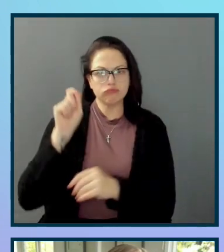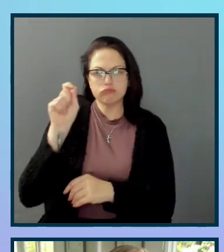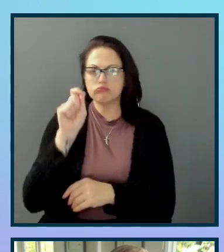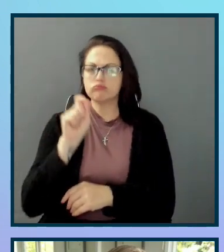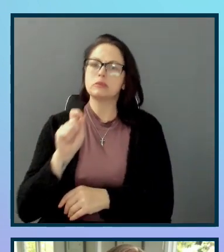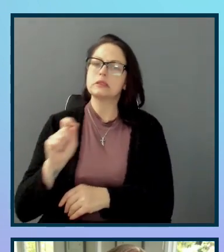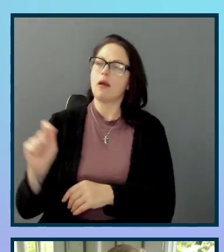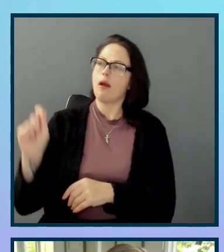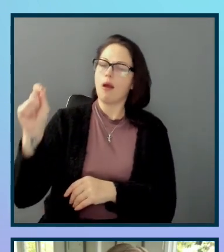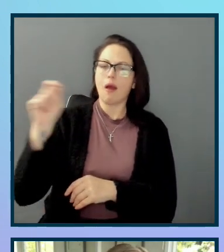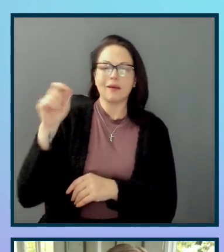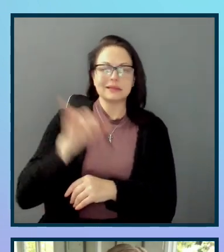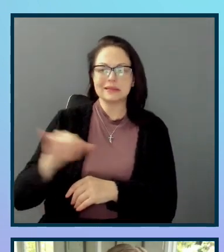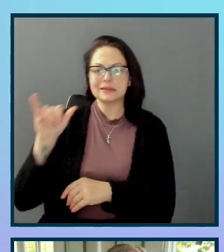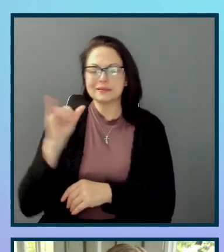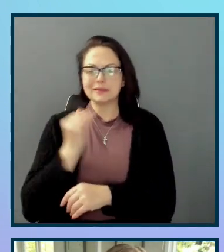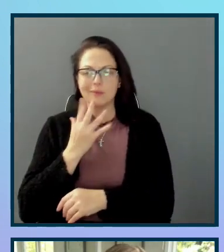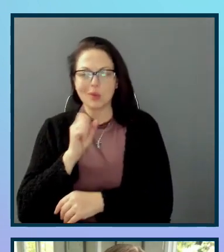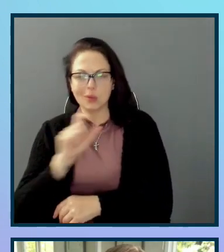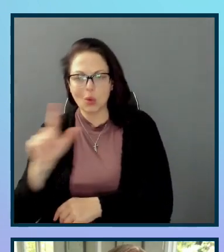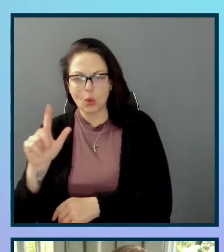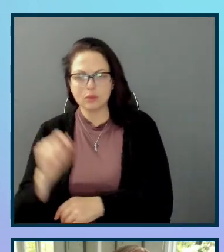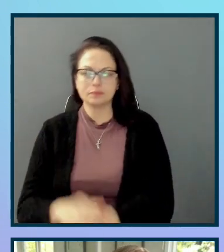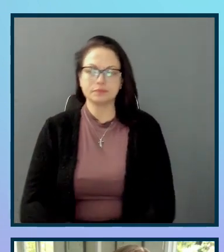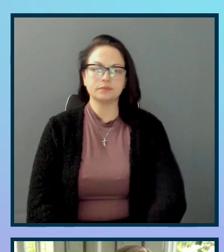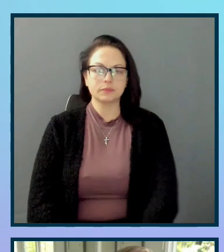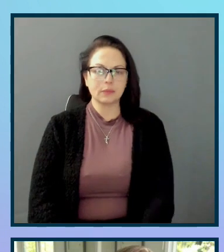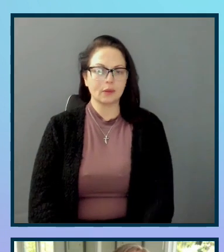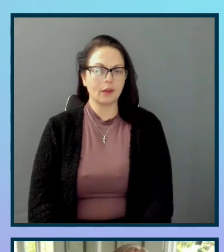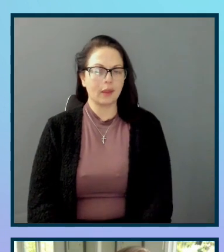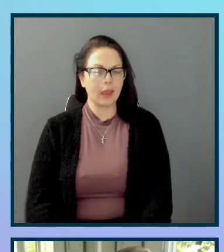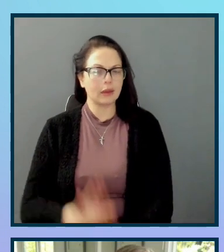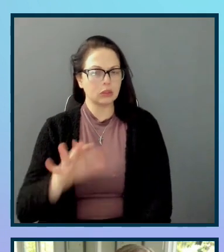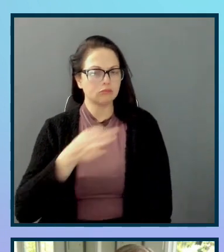and they're all the same color. And you're sitting there saying, like, "What is in that?"